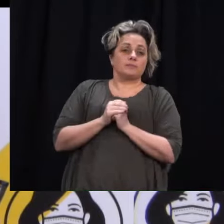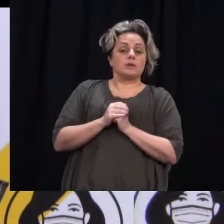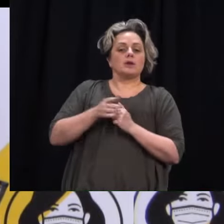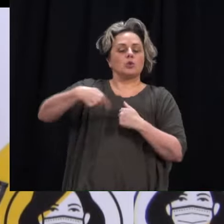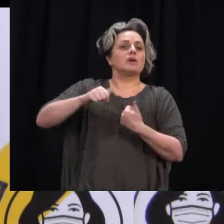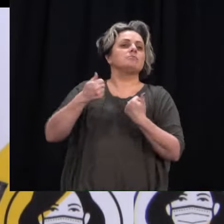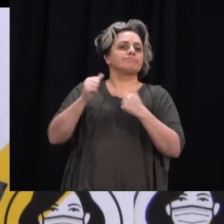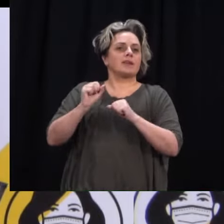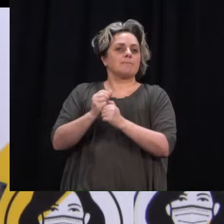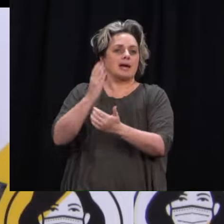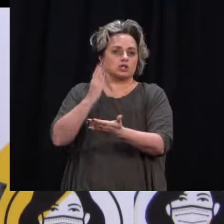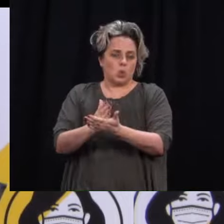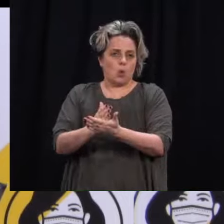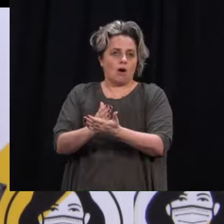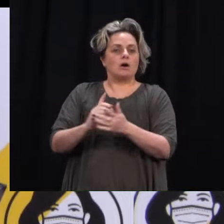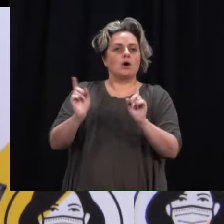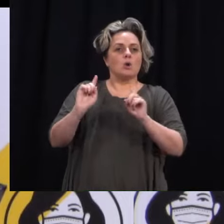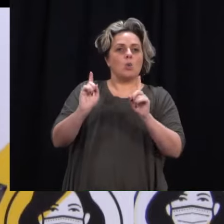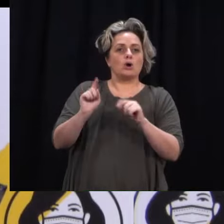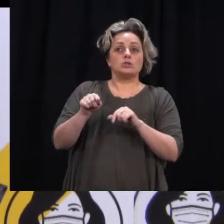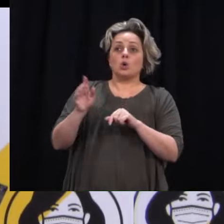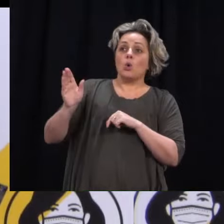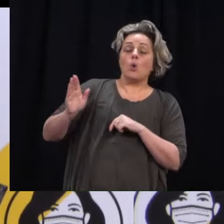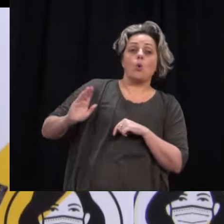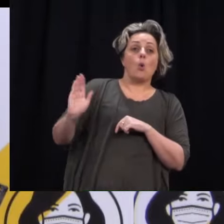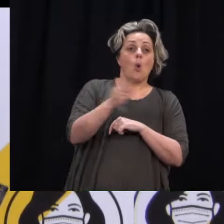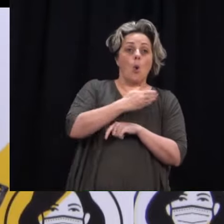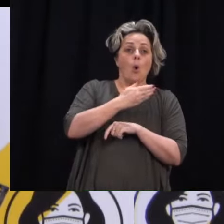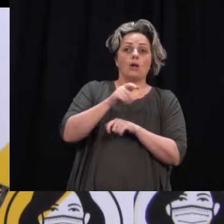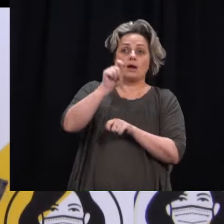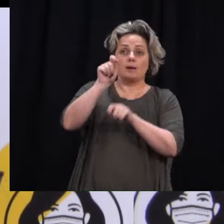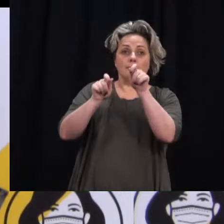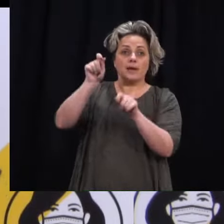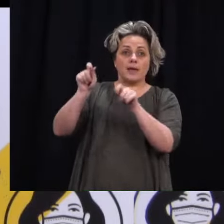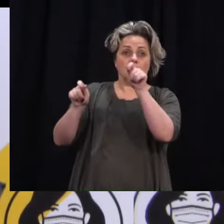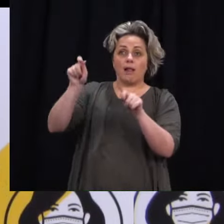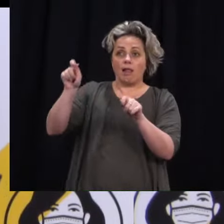that cluster, so who has got cases, there is very specific